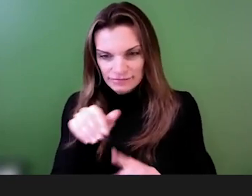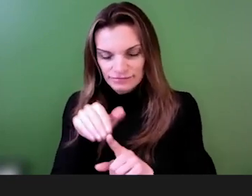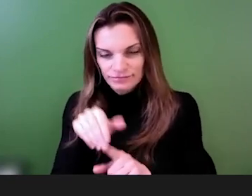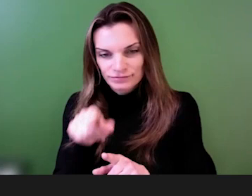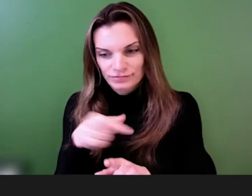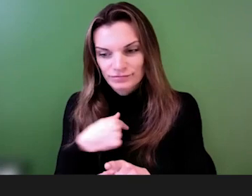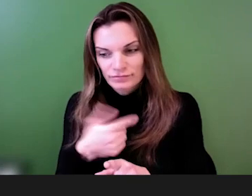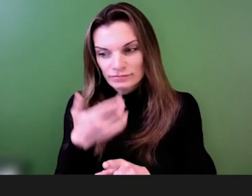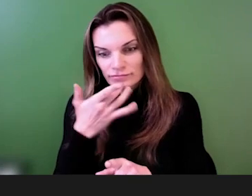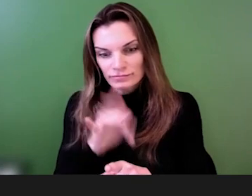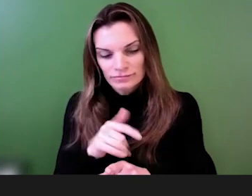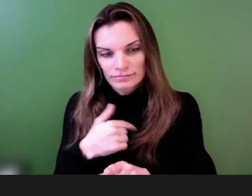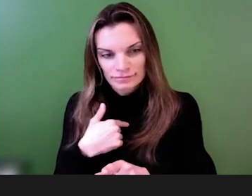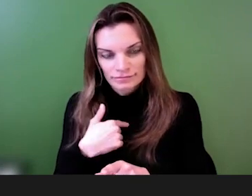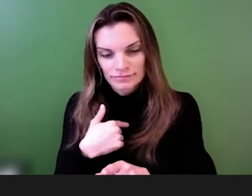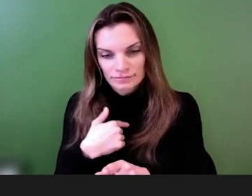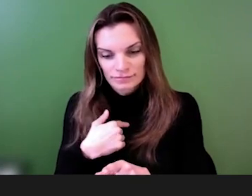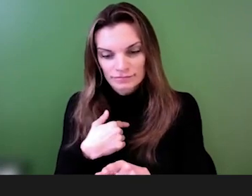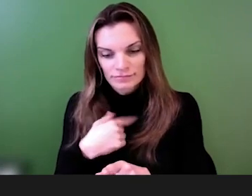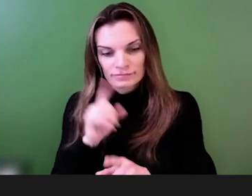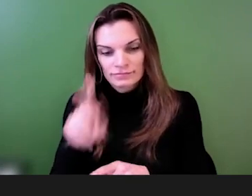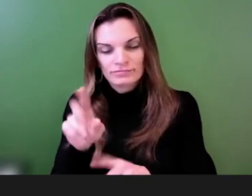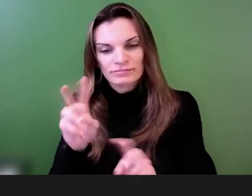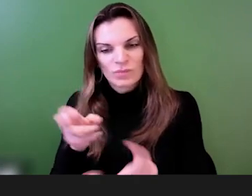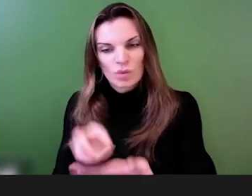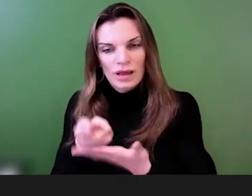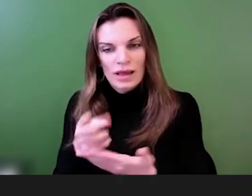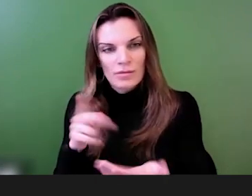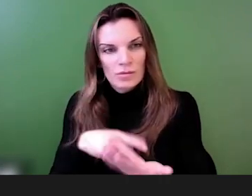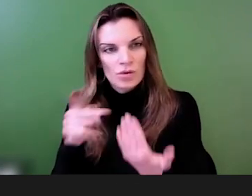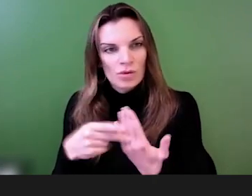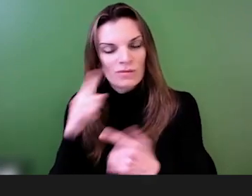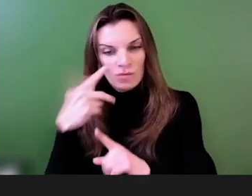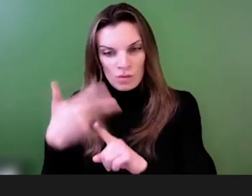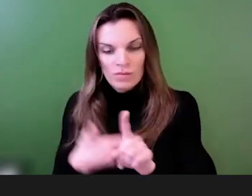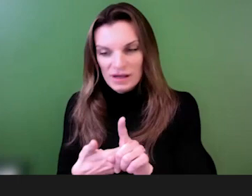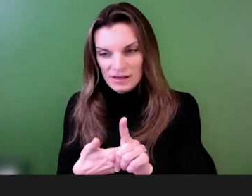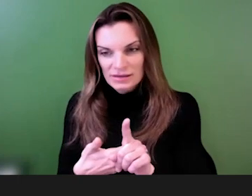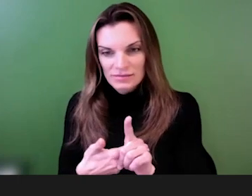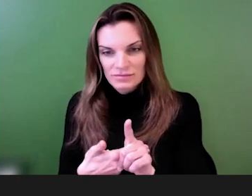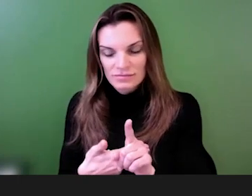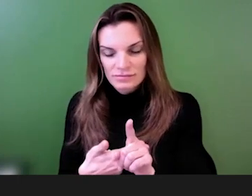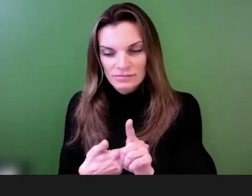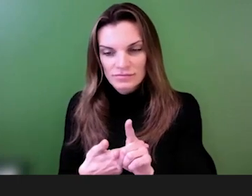fortunate enough to get into a rehab program for three months. As soon as I was testing